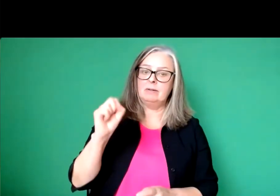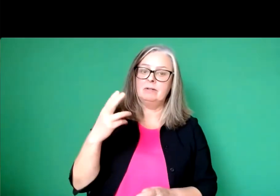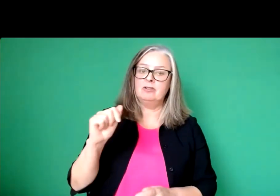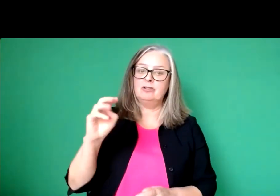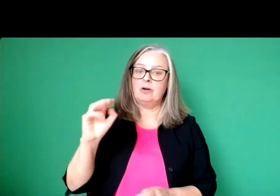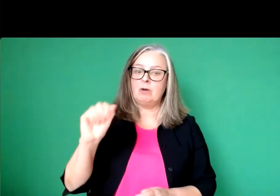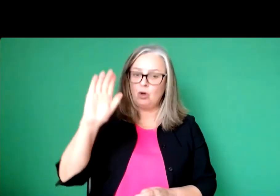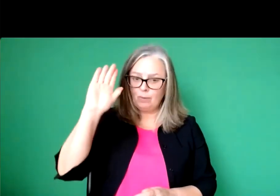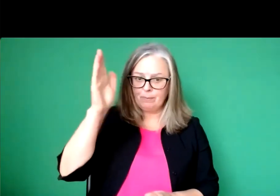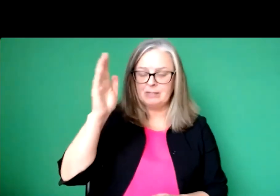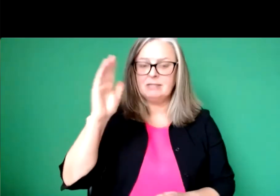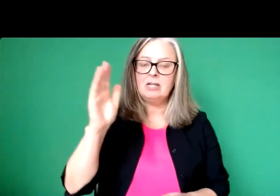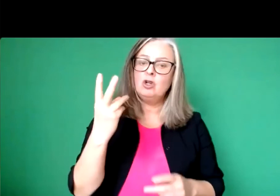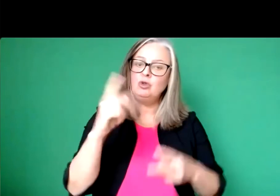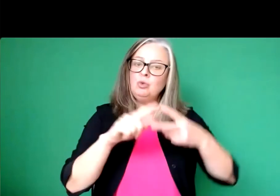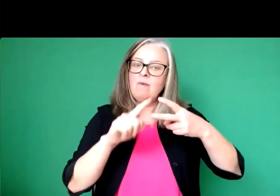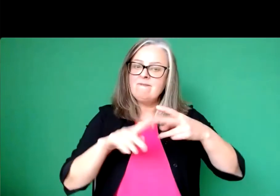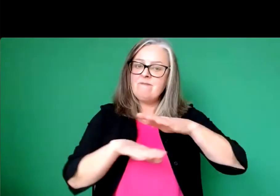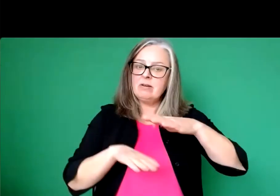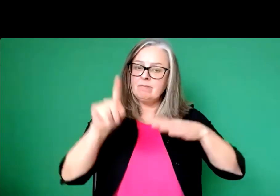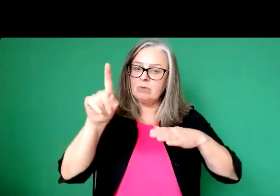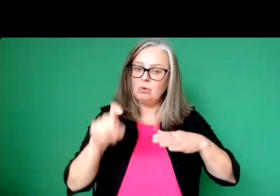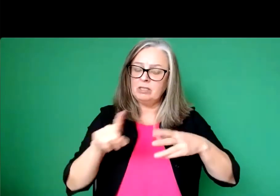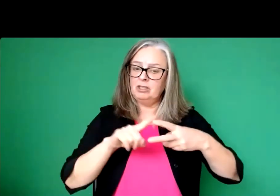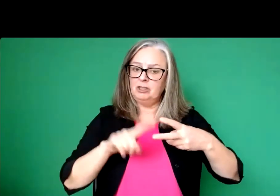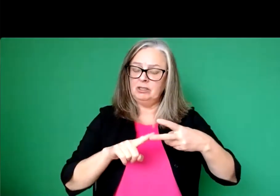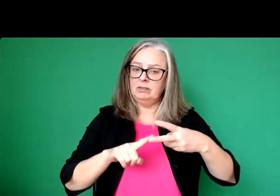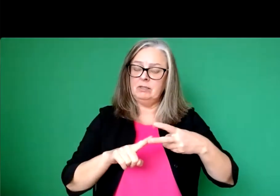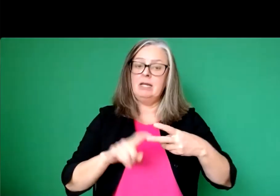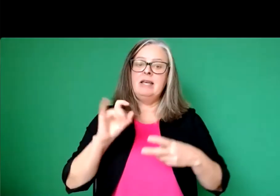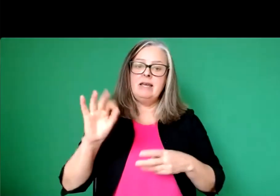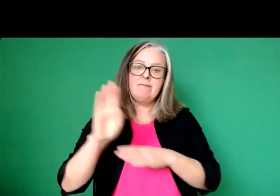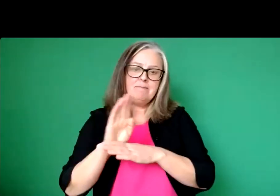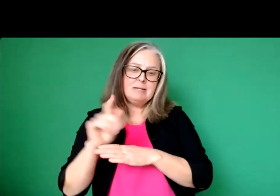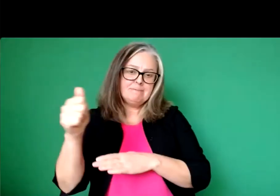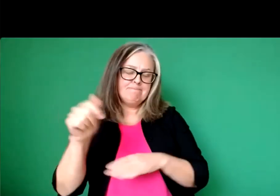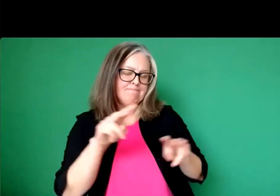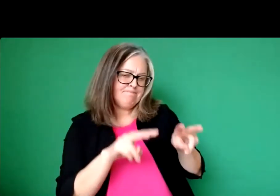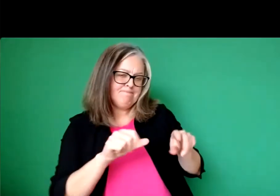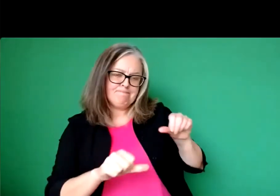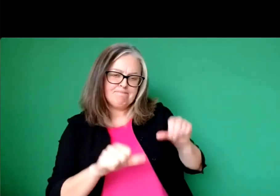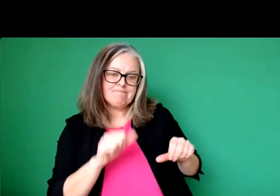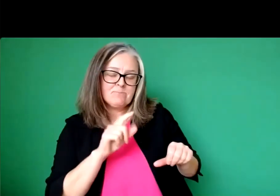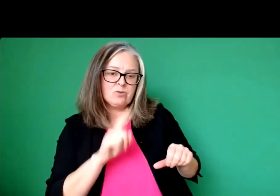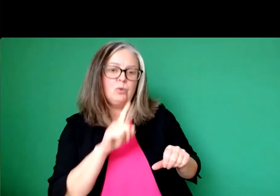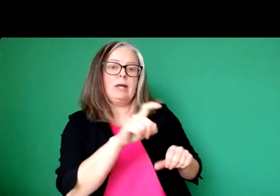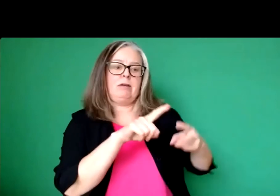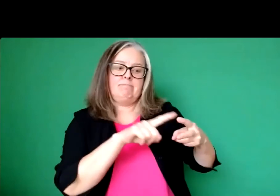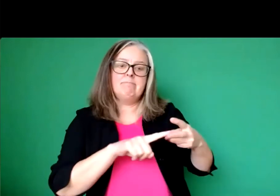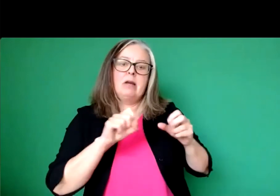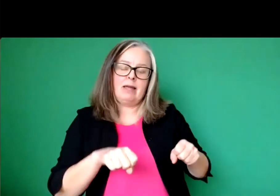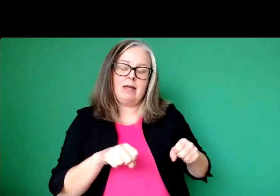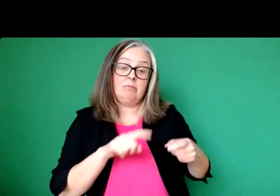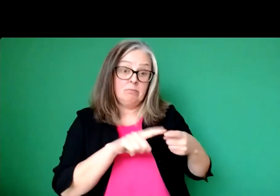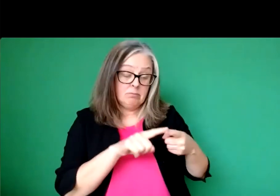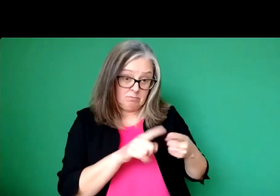the two fundamental questions if businesses are in doubt uh you could ask is this a service dog